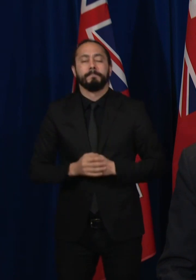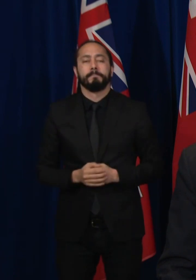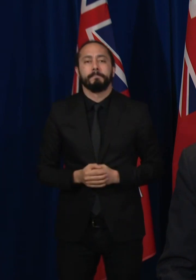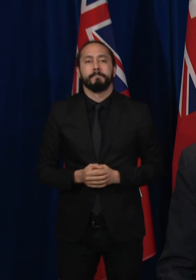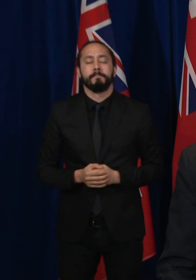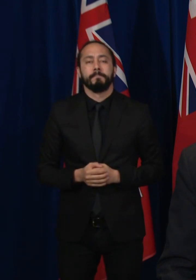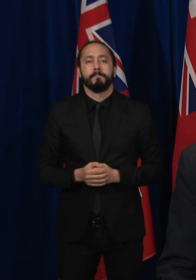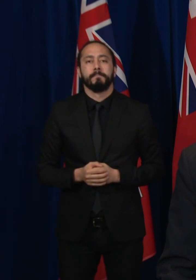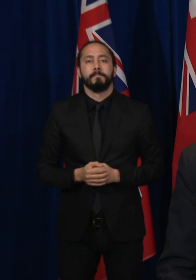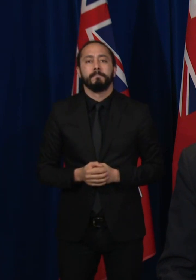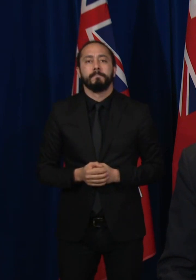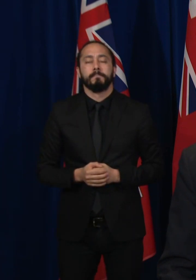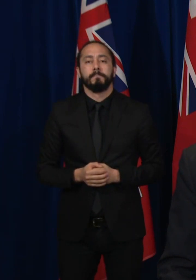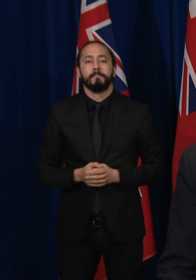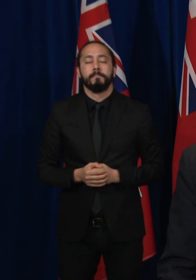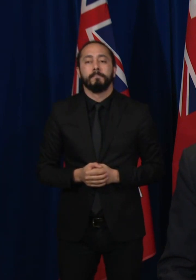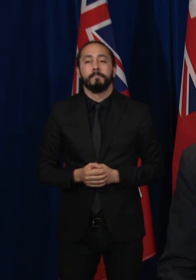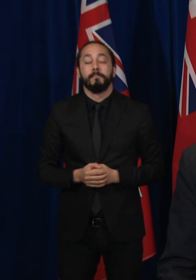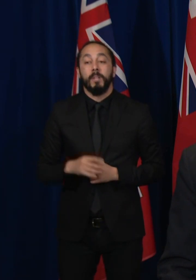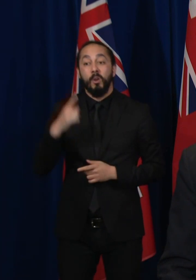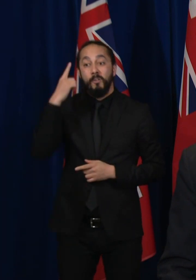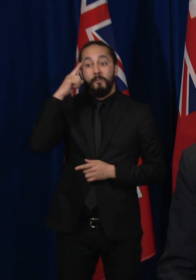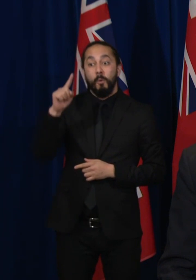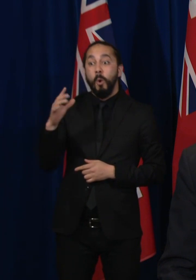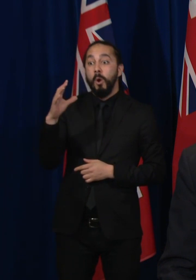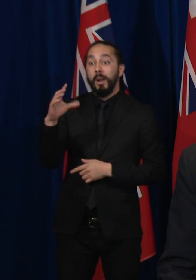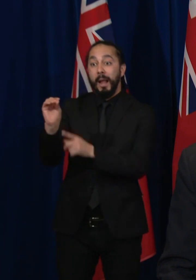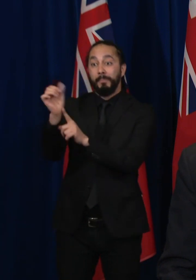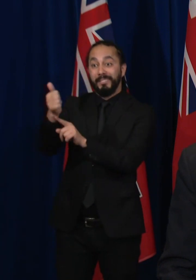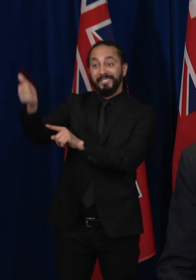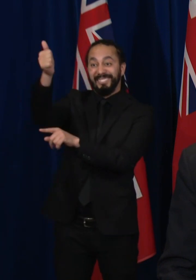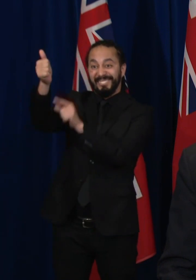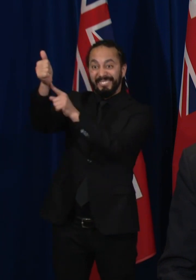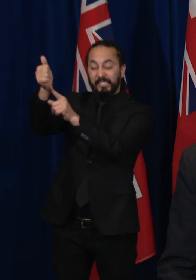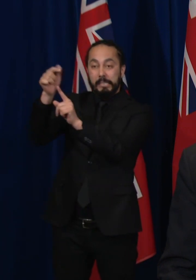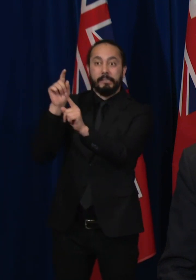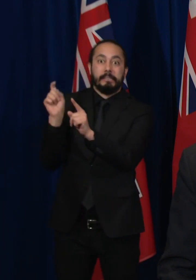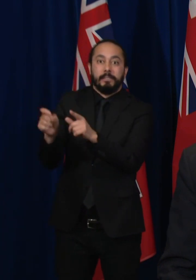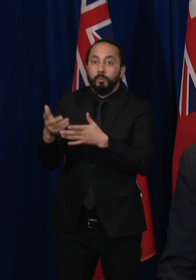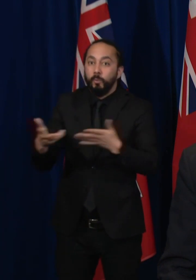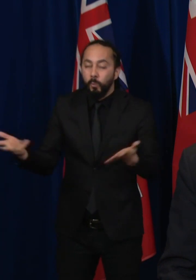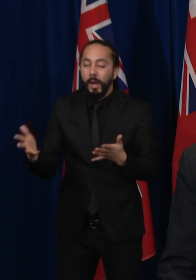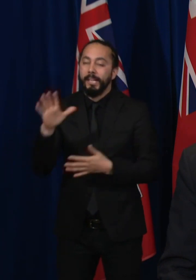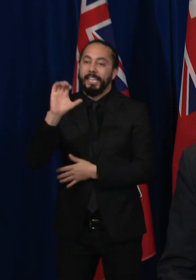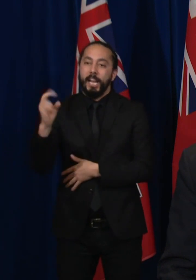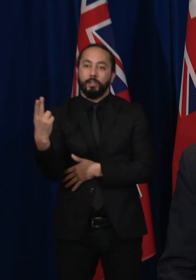employers right now, as the premier That, from these honored dead we take increased devotion to said, is cash flow. Business owners need to meet their immediate costs so that cause for which they here,